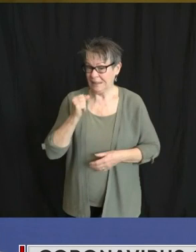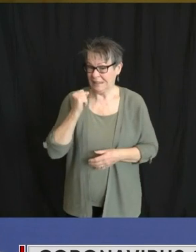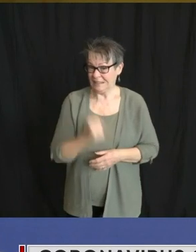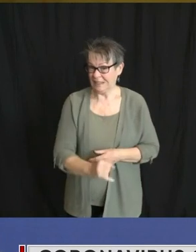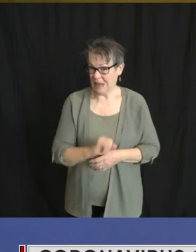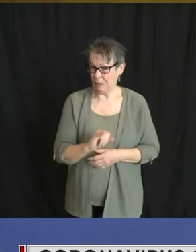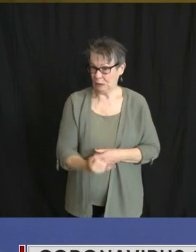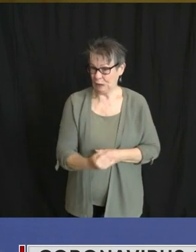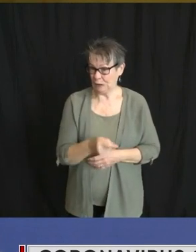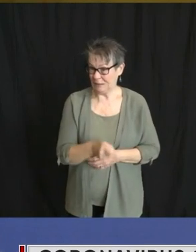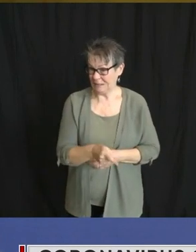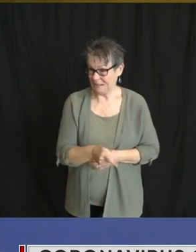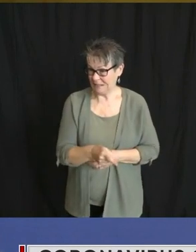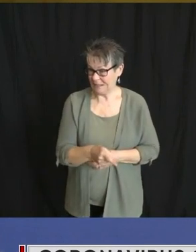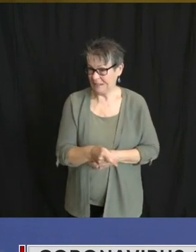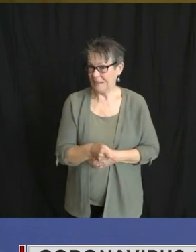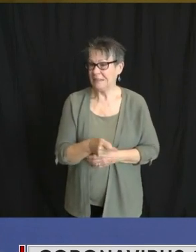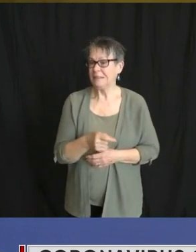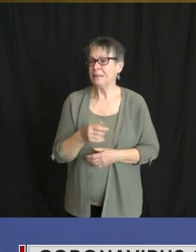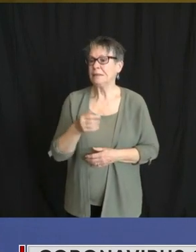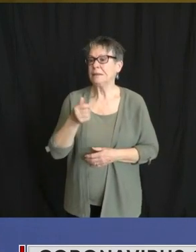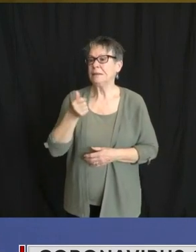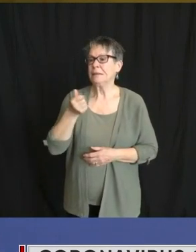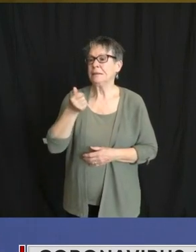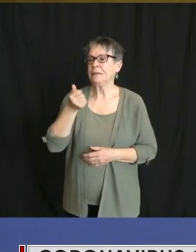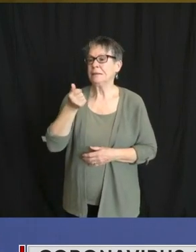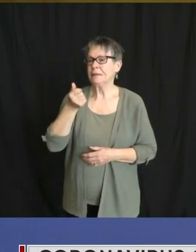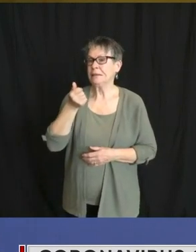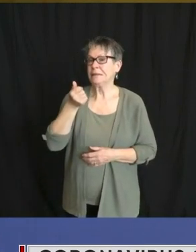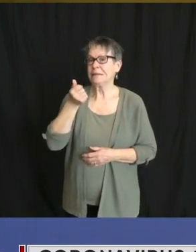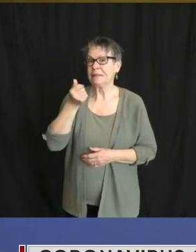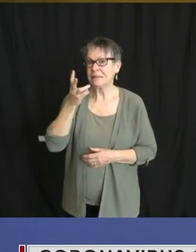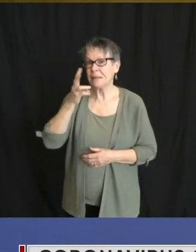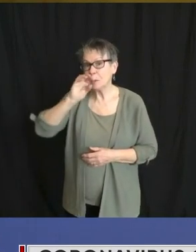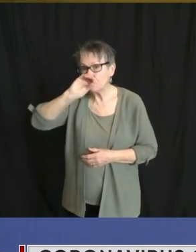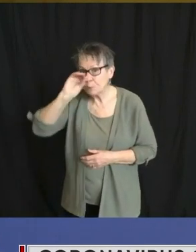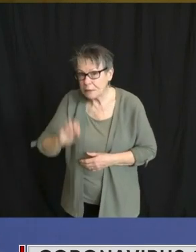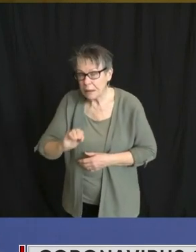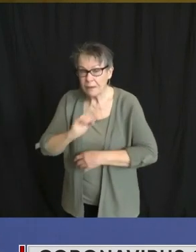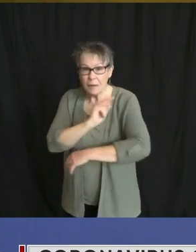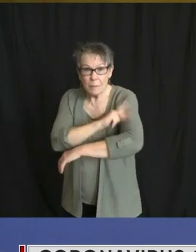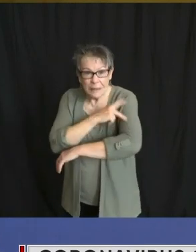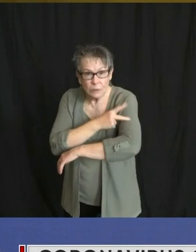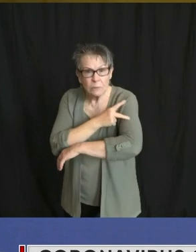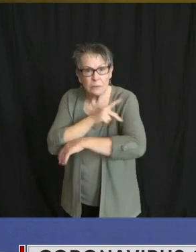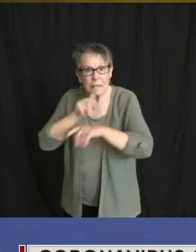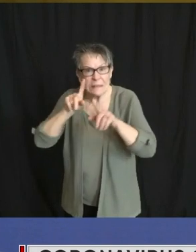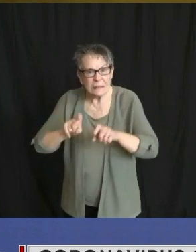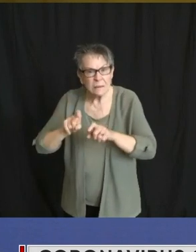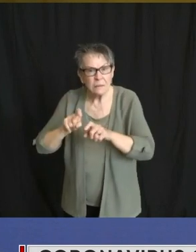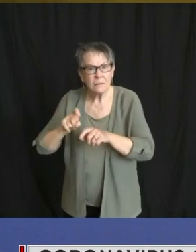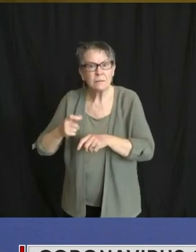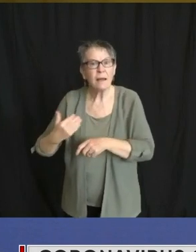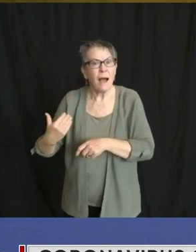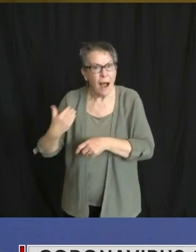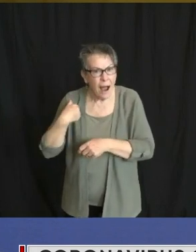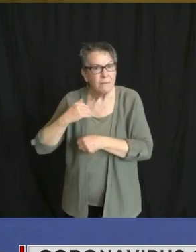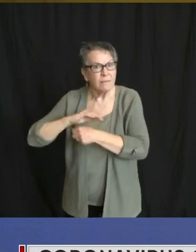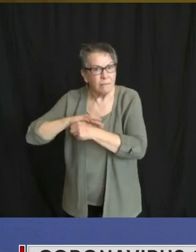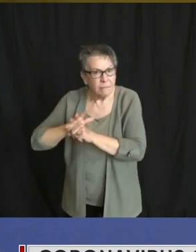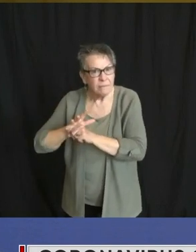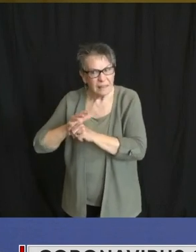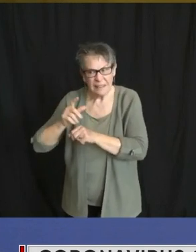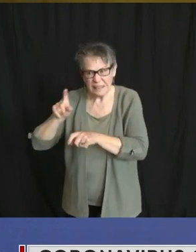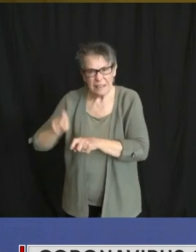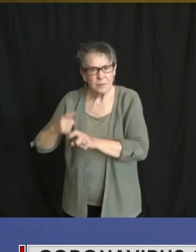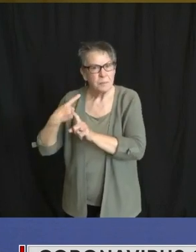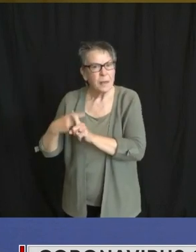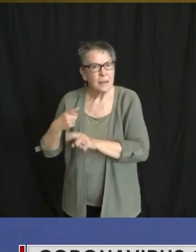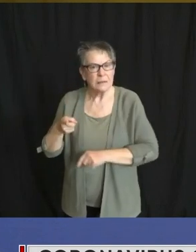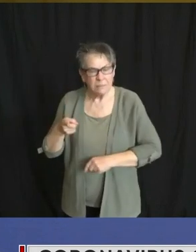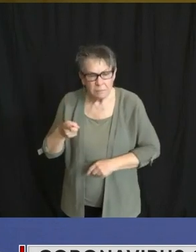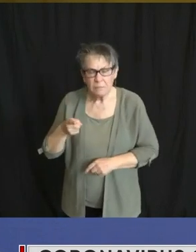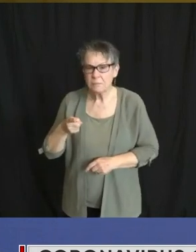RESIDENTS TESTED POSITIVE. THAT